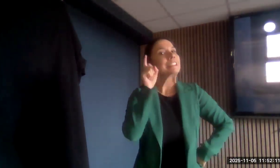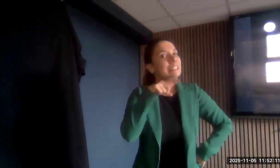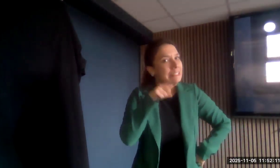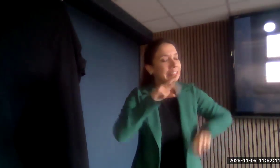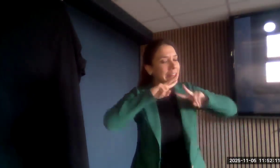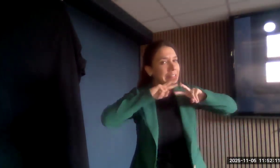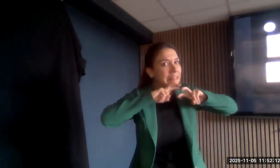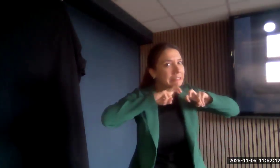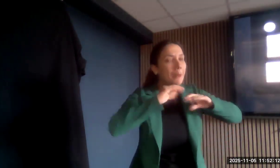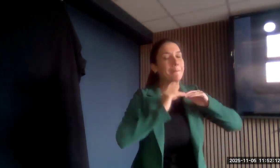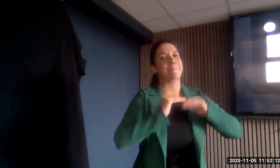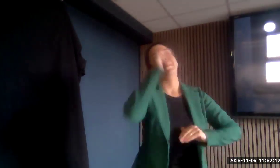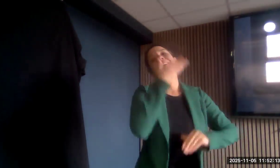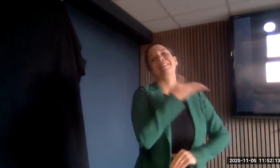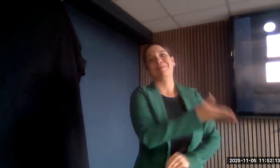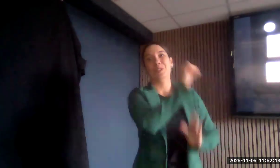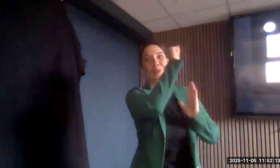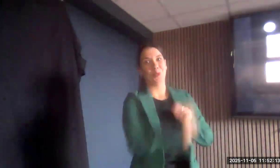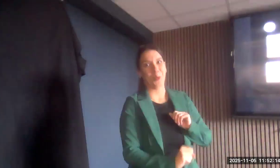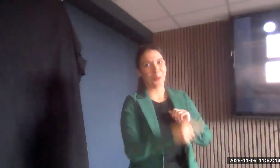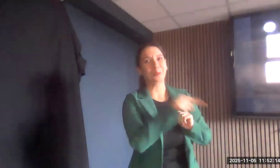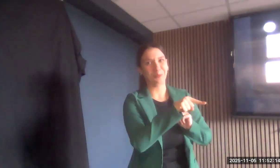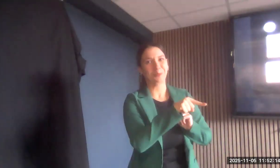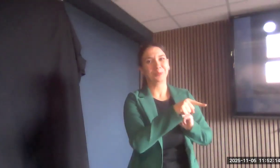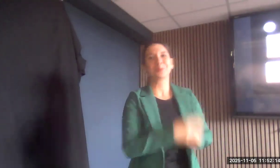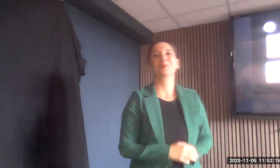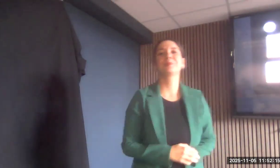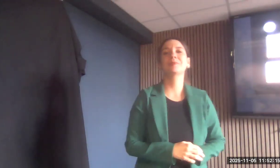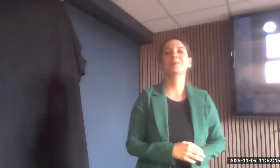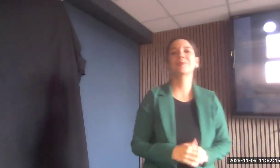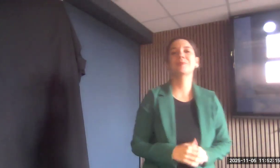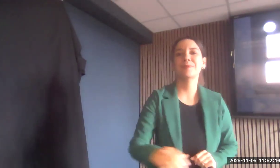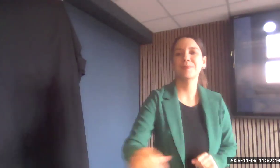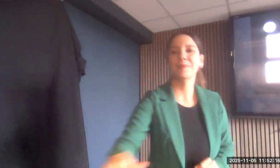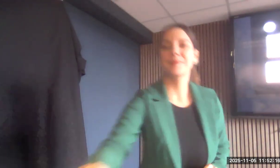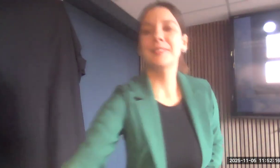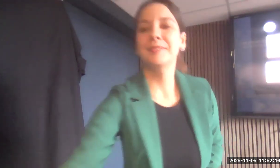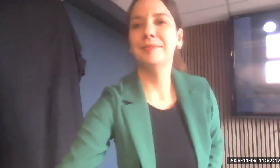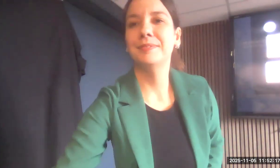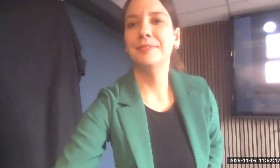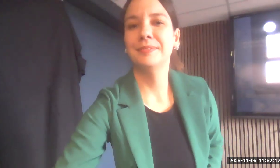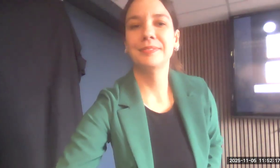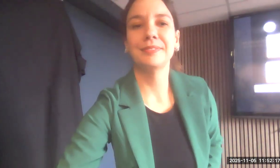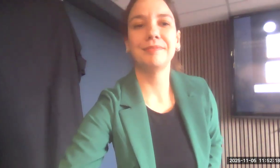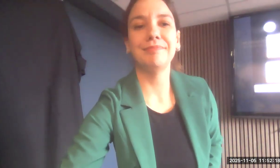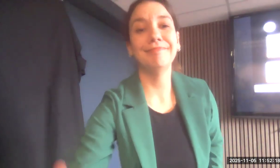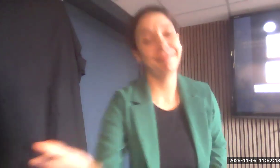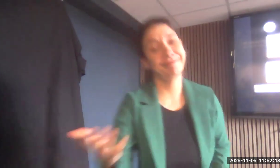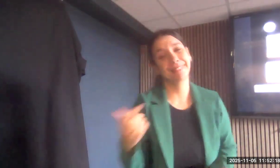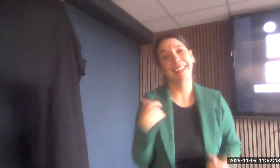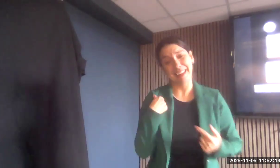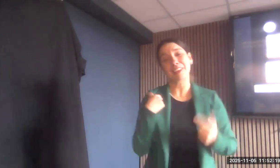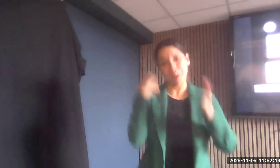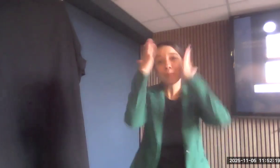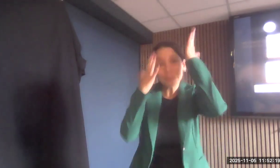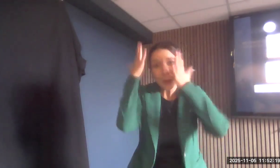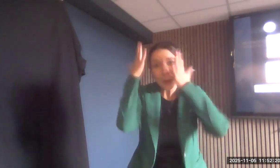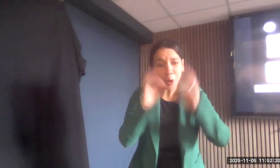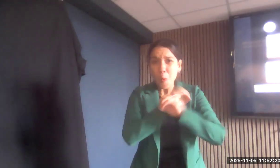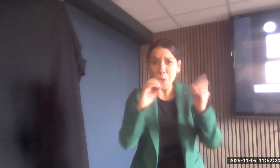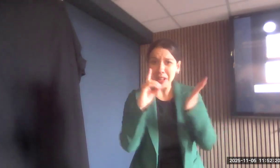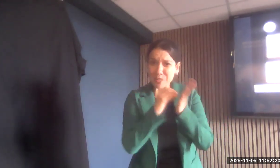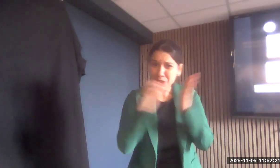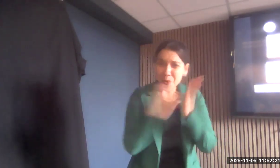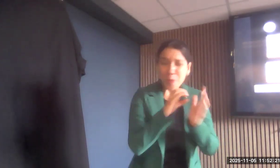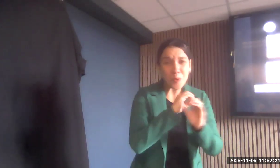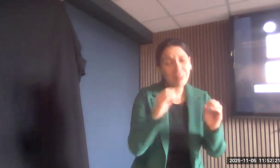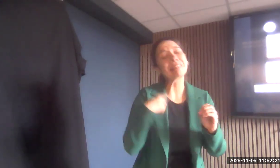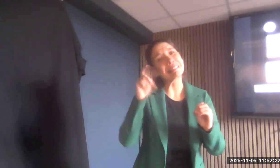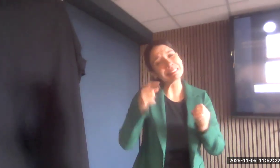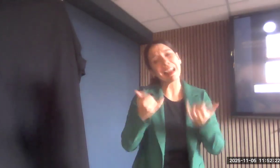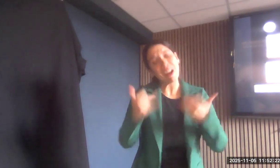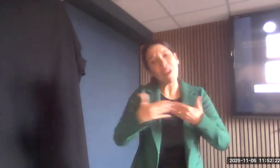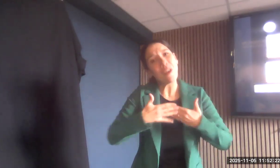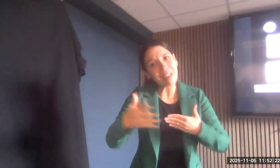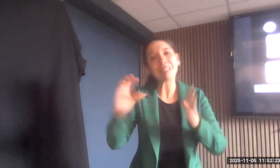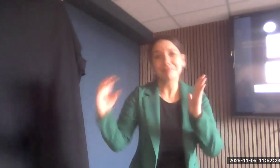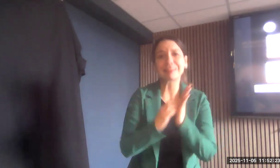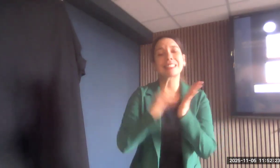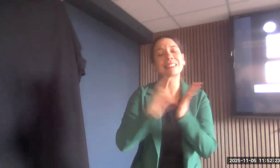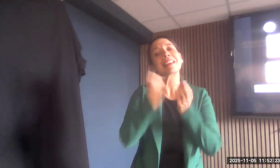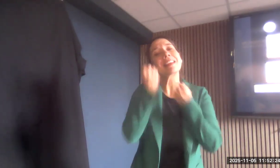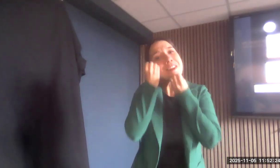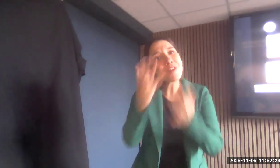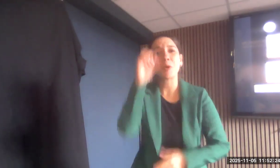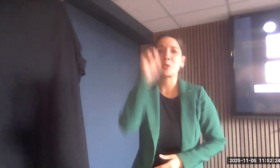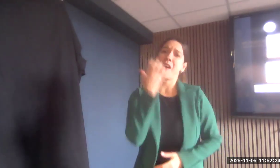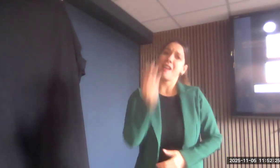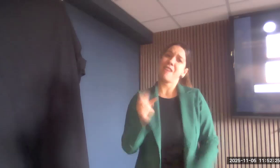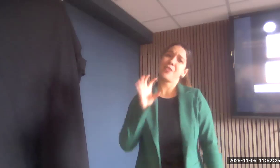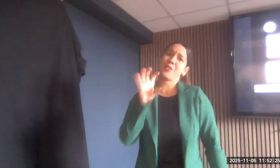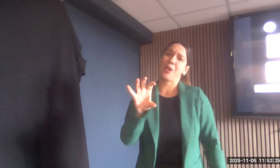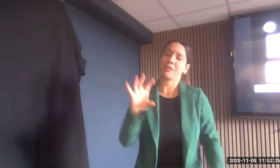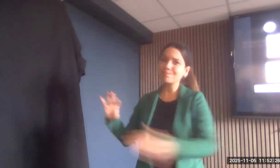regional in some ways. And again, I think a lot more research is needed. So in the South, there were people who said that they'd used this sign, but again, the detail of where the sign was used wasn't necessarily recorded in the Oates dictionary.